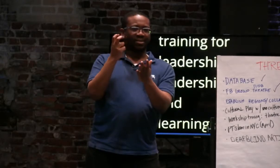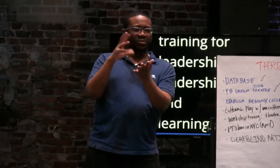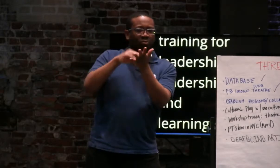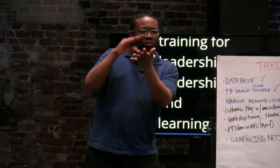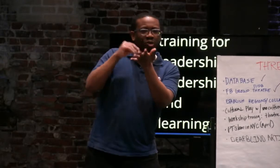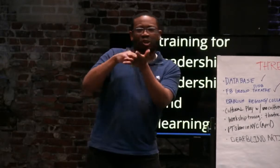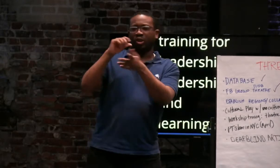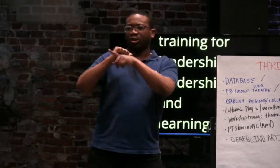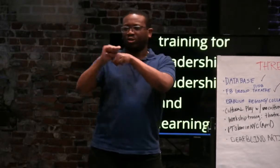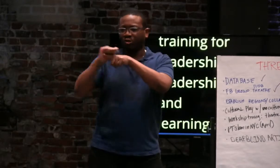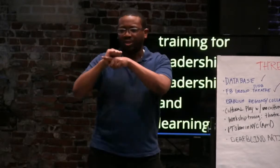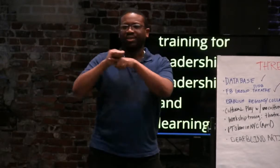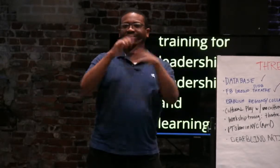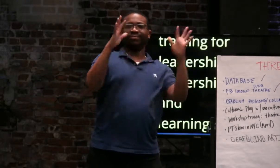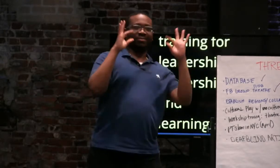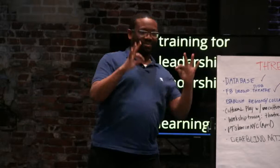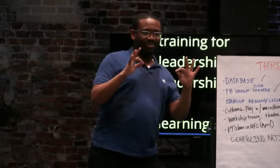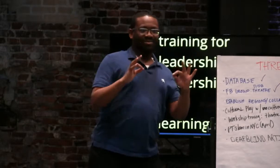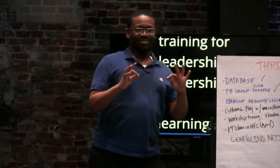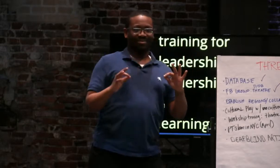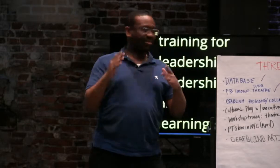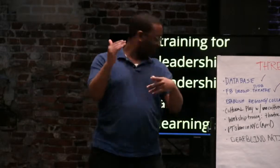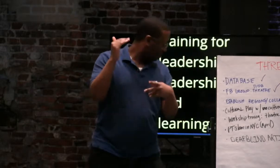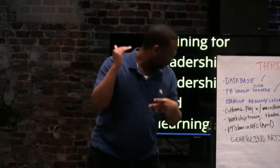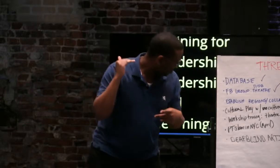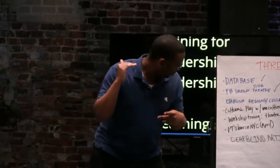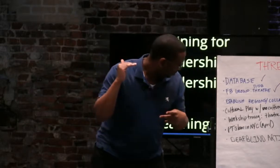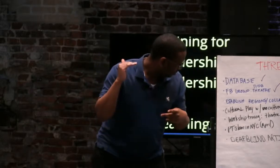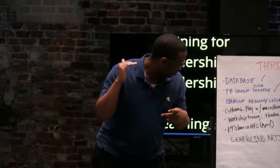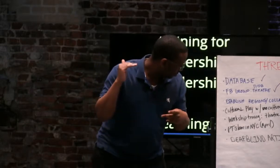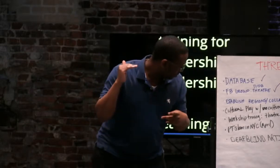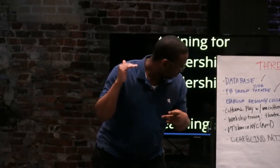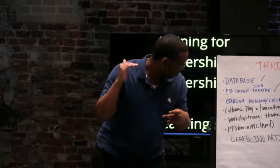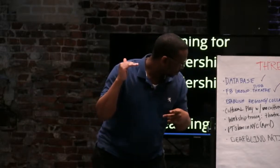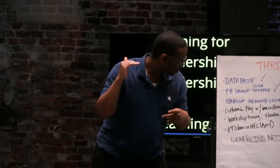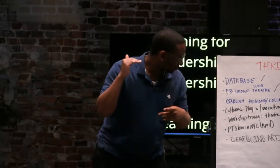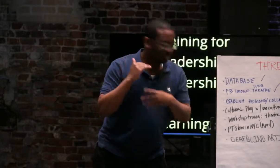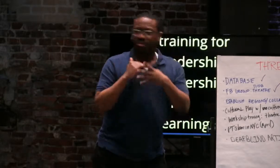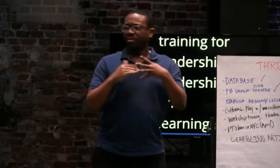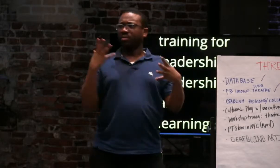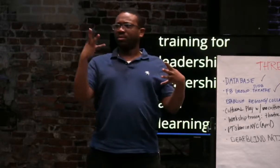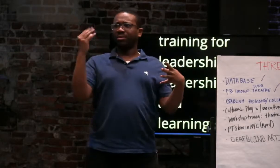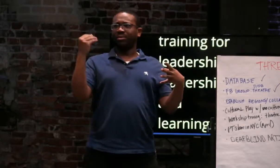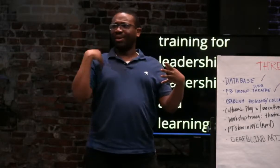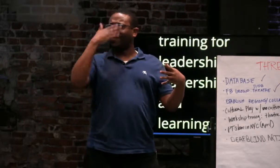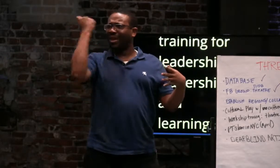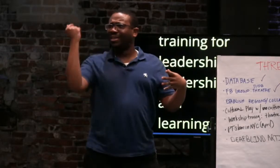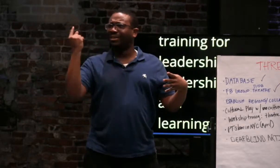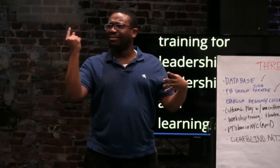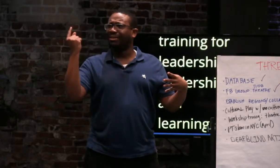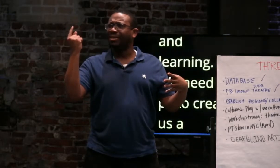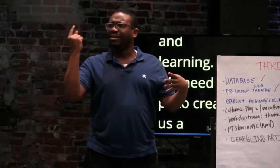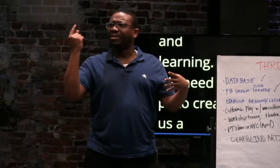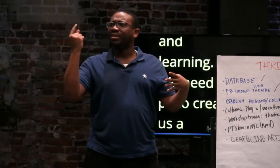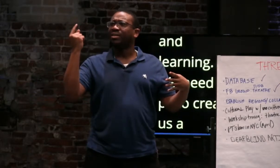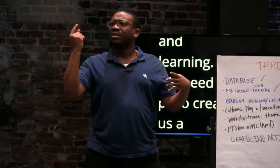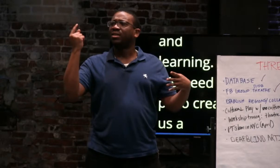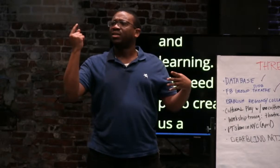Apps to create accessibility for Deaf, Deaf, Blind folks as well. What else did I forget?